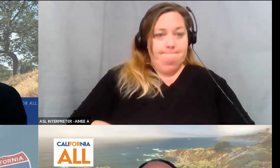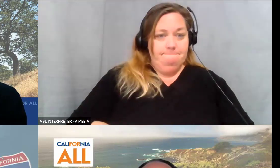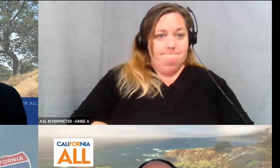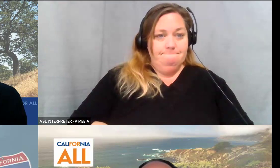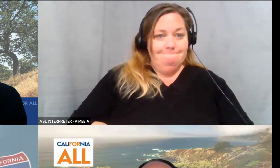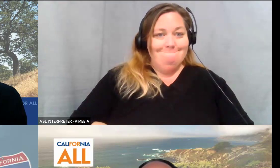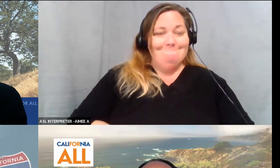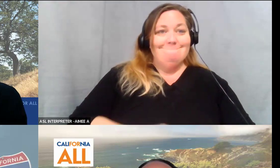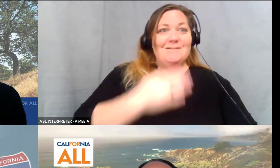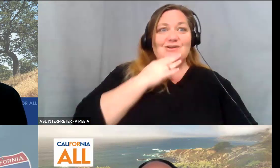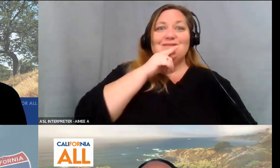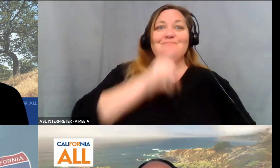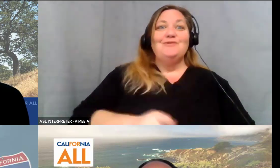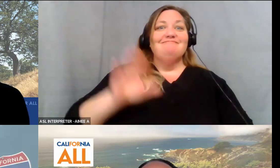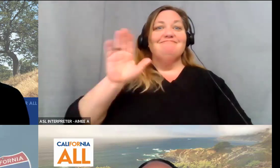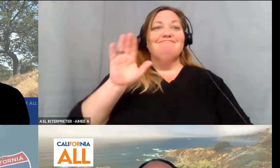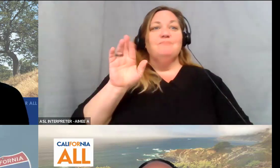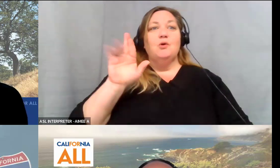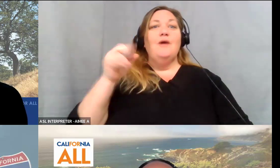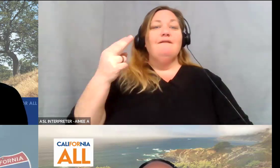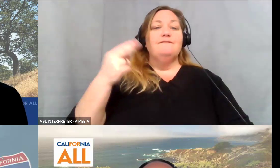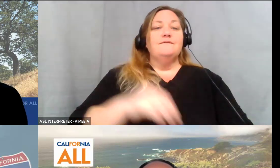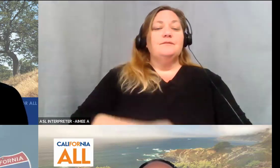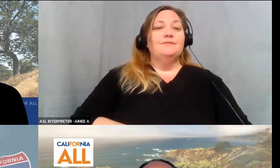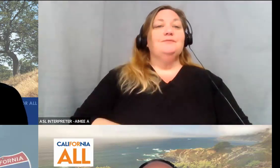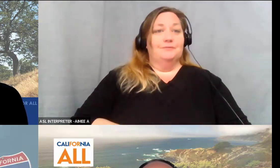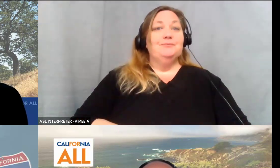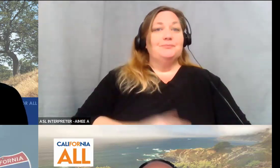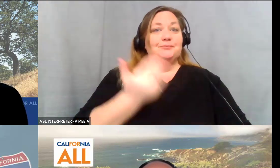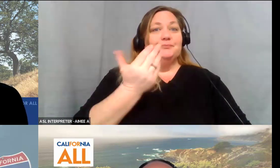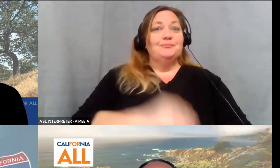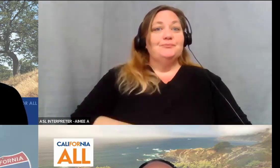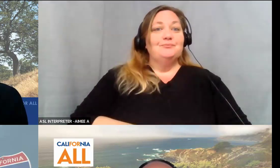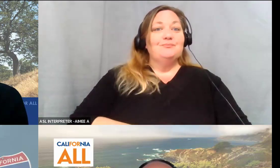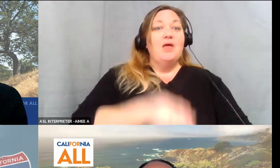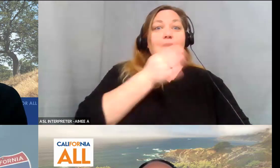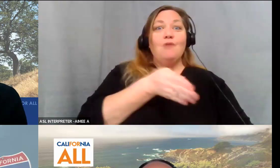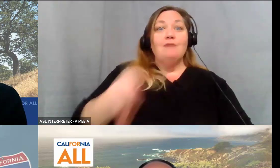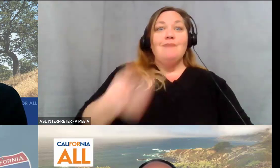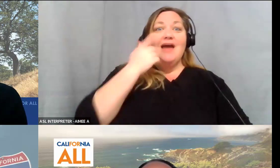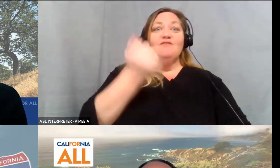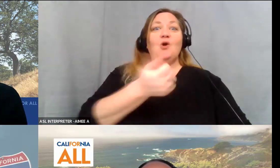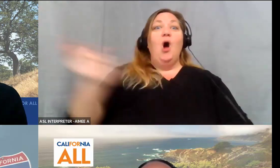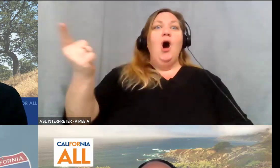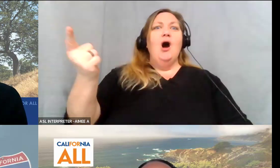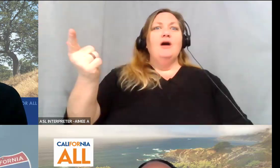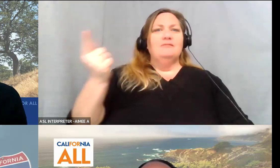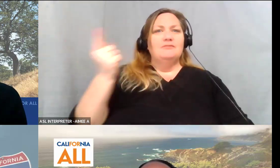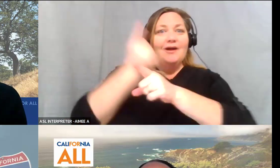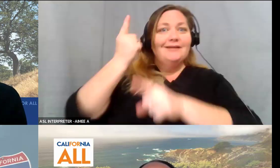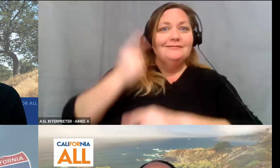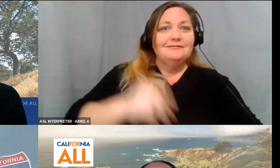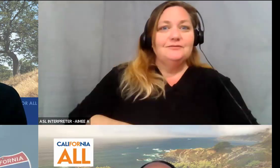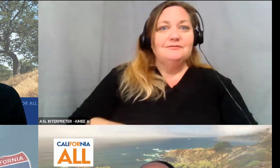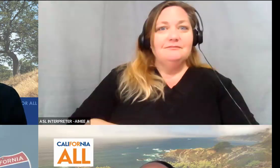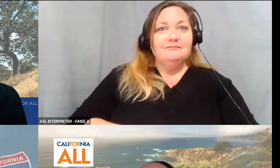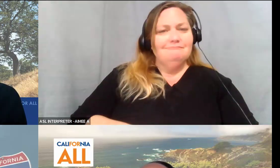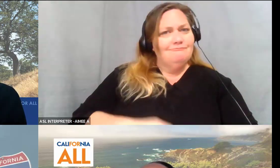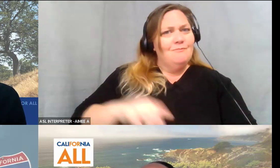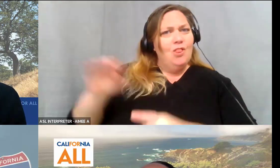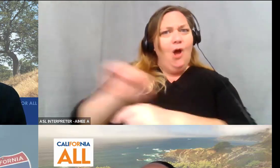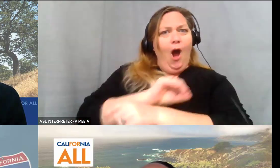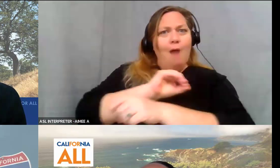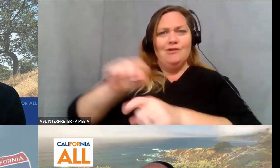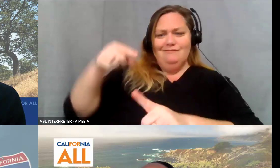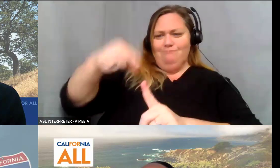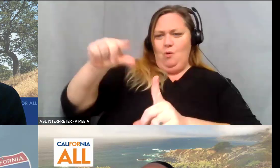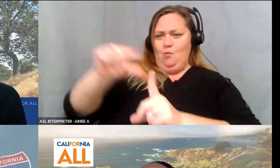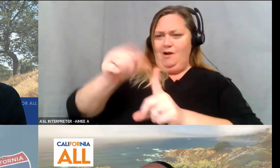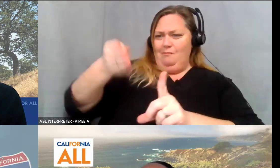Good unmuted. Broadband for All, right. Operative word is broadband. o what degree